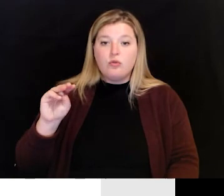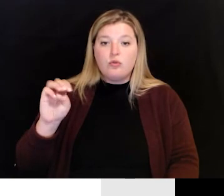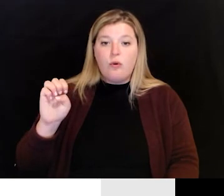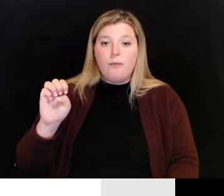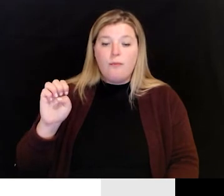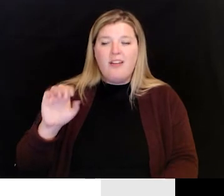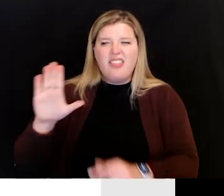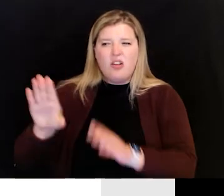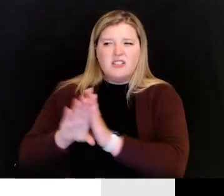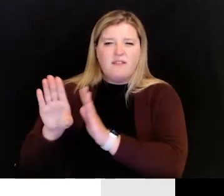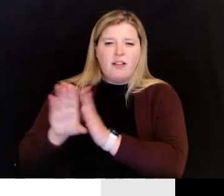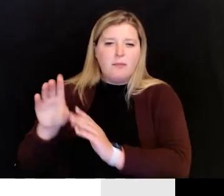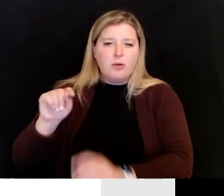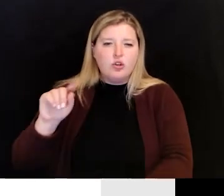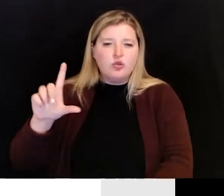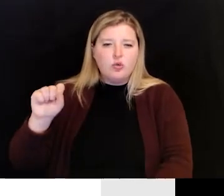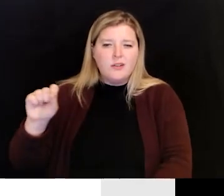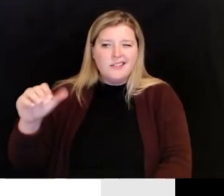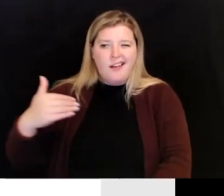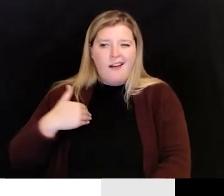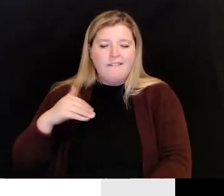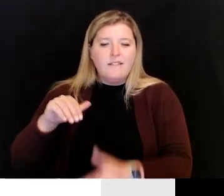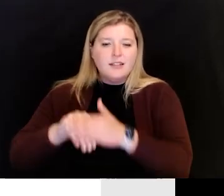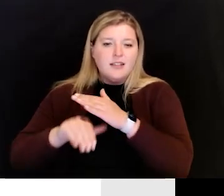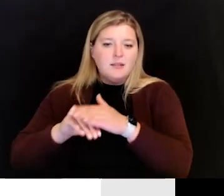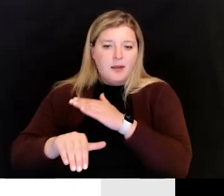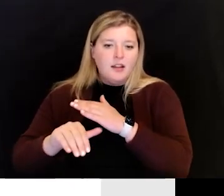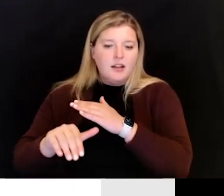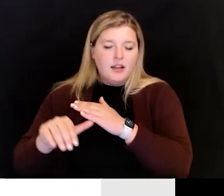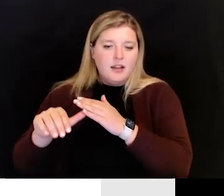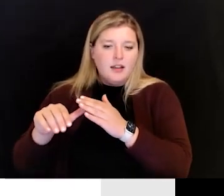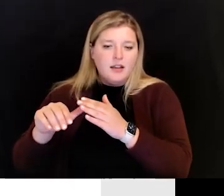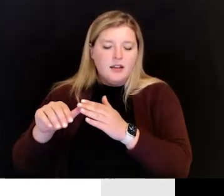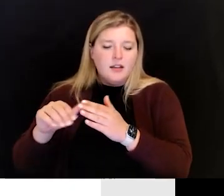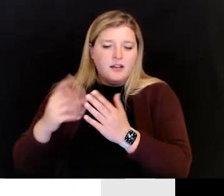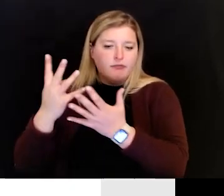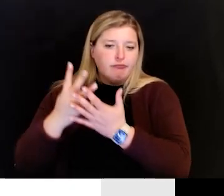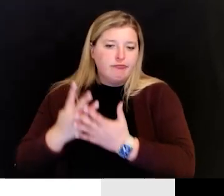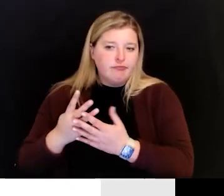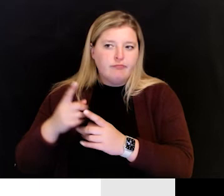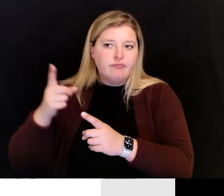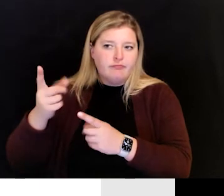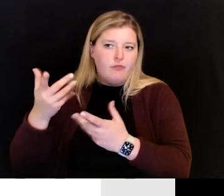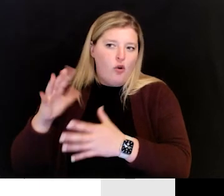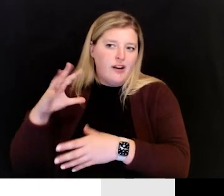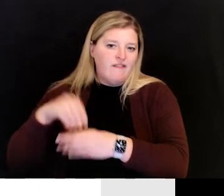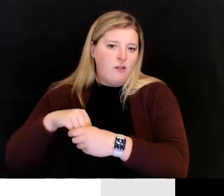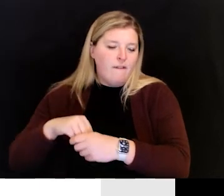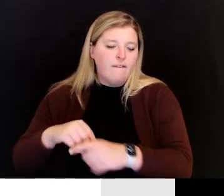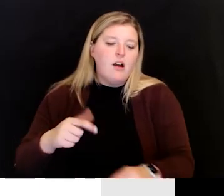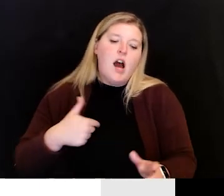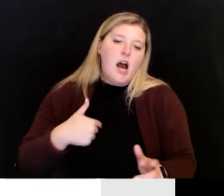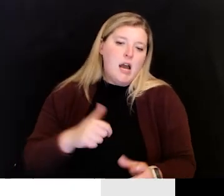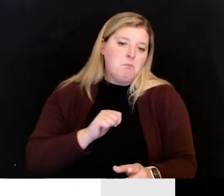has its own Accessibility Checker baked right in. So that's another thing I'm going to have to start looking into as well.